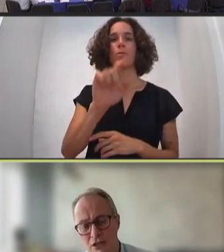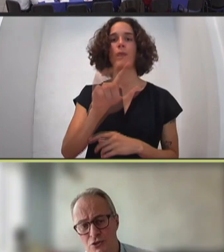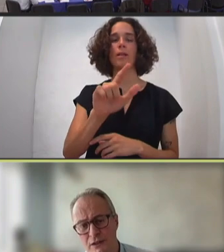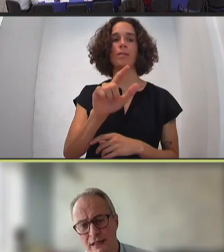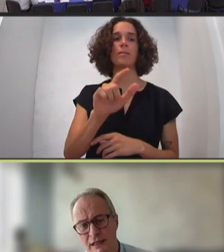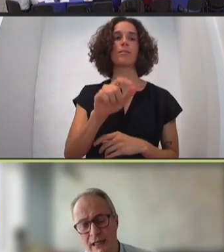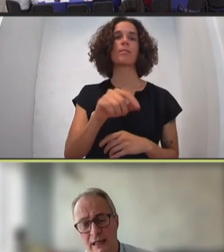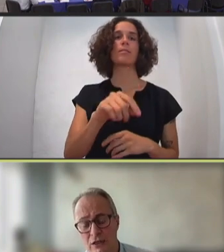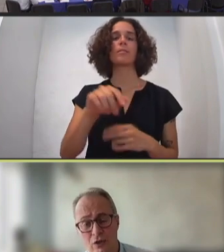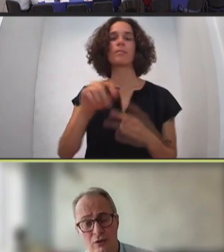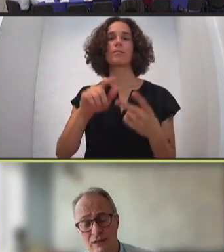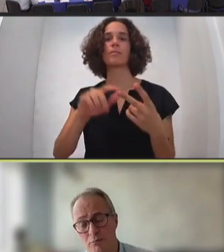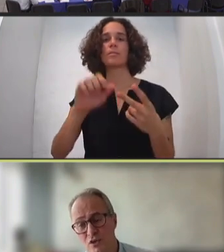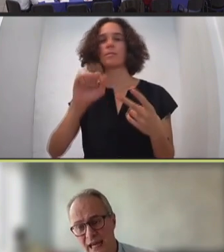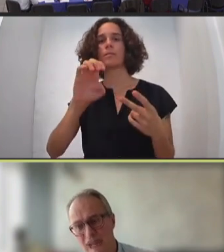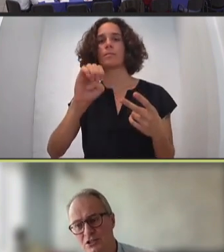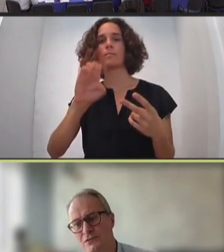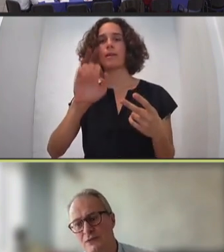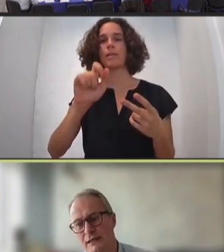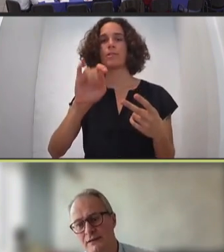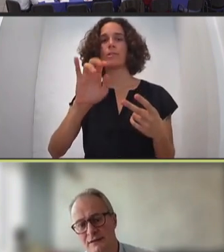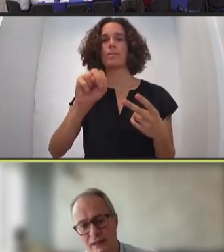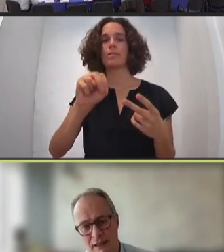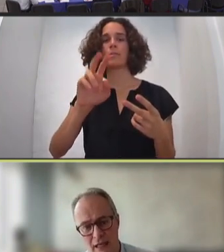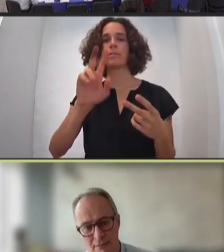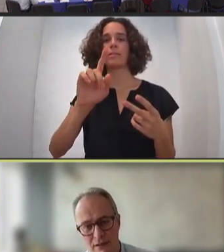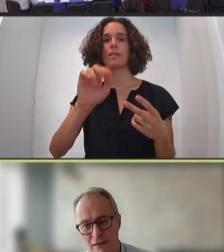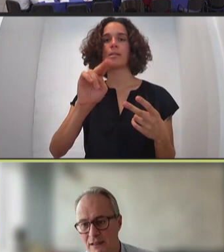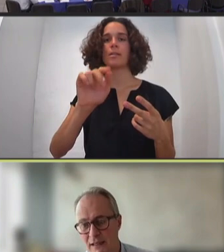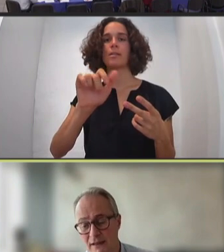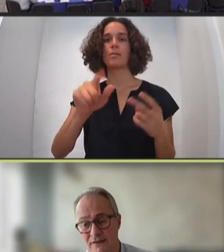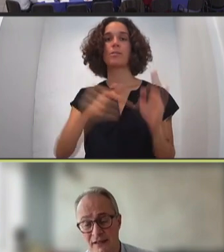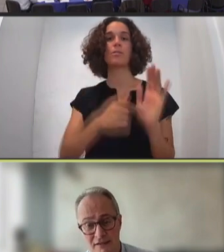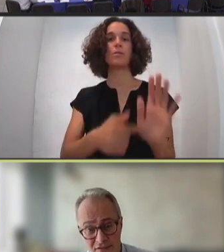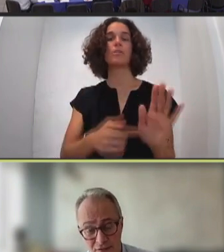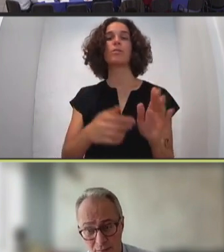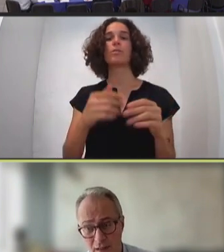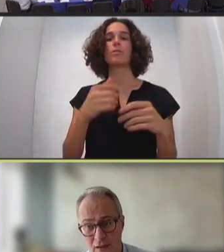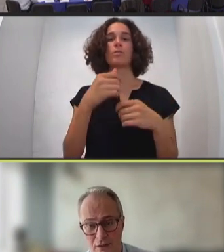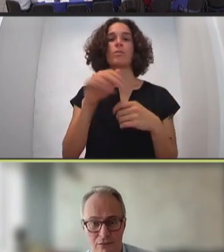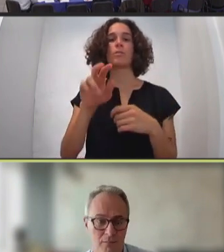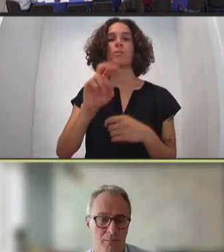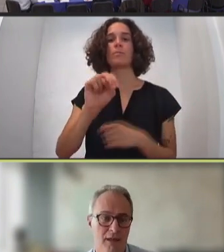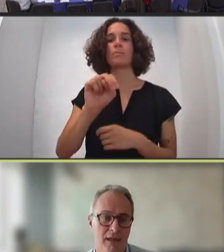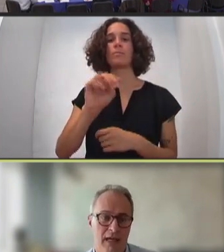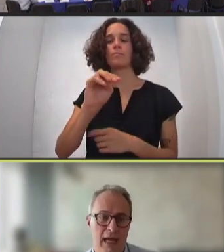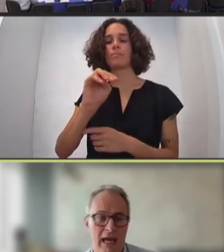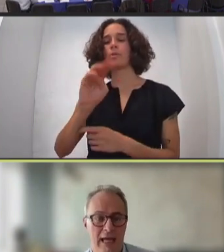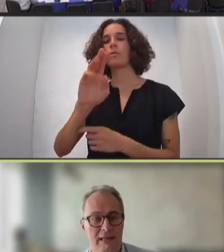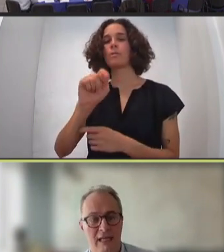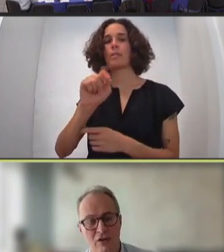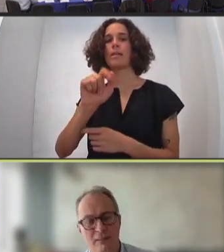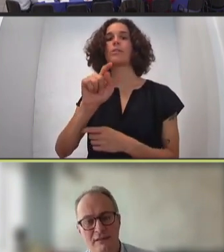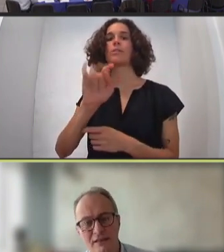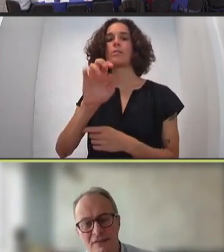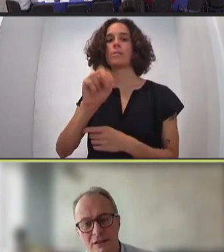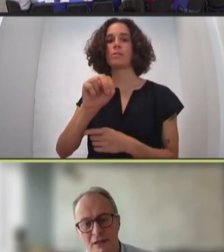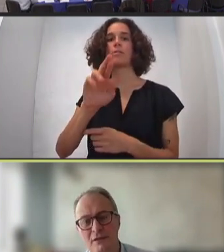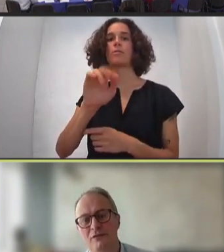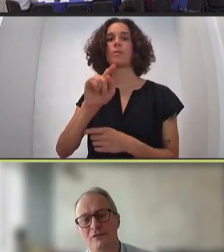show that, you know, the mutation rate in Mtb is extremely low. And the human T cell epitope